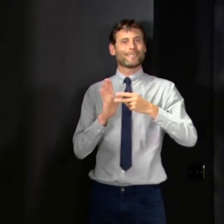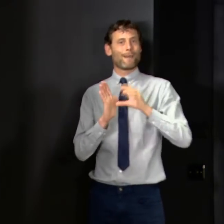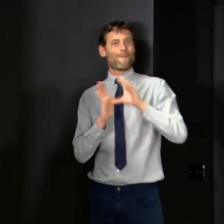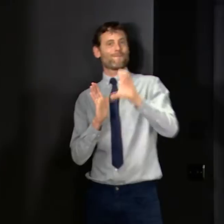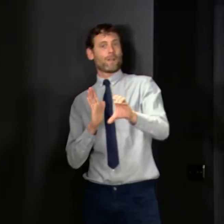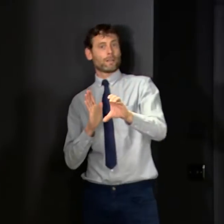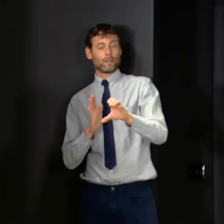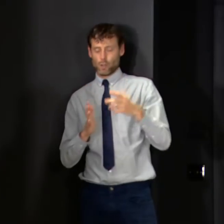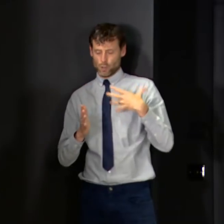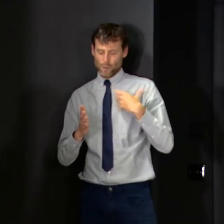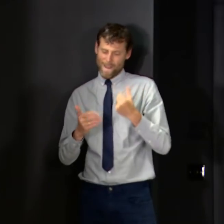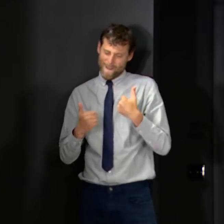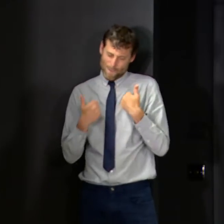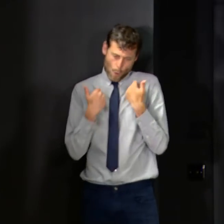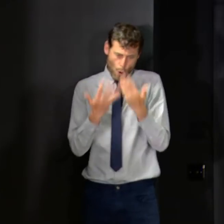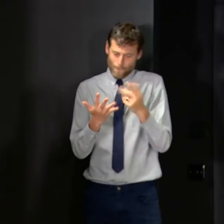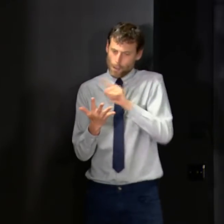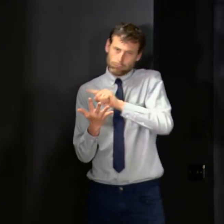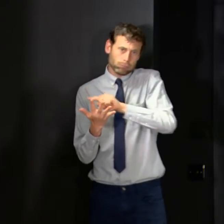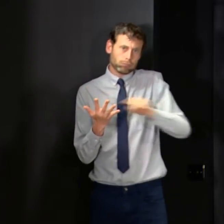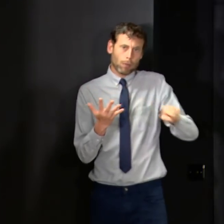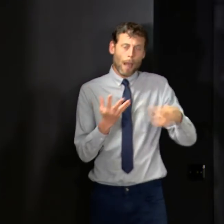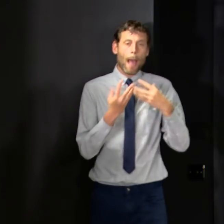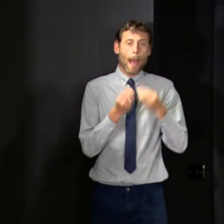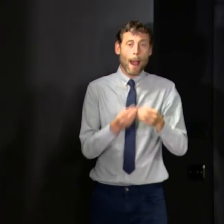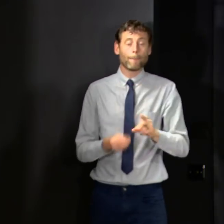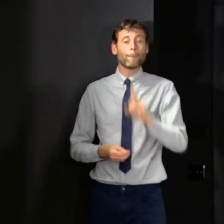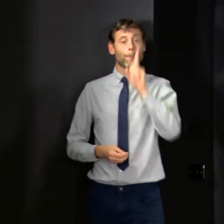absolutely convinced in terms of opening up the economy, these are the sectors where there